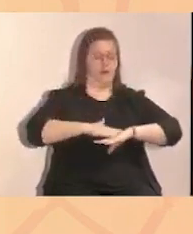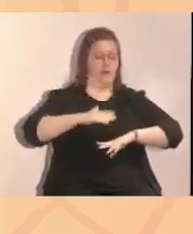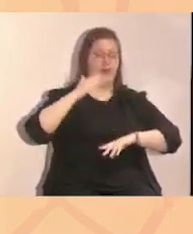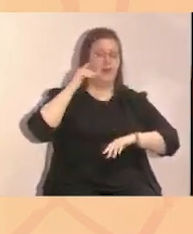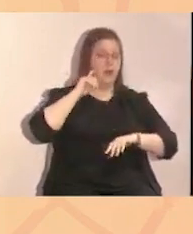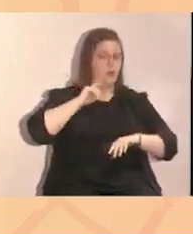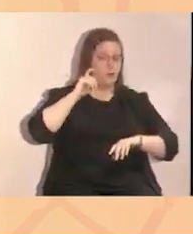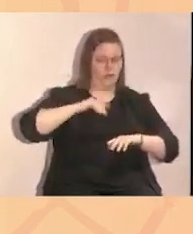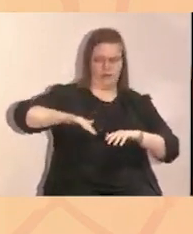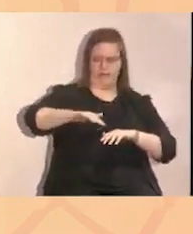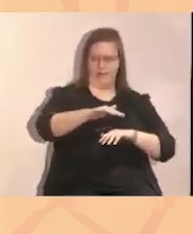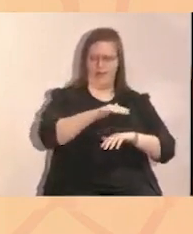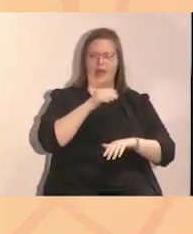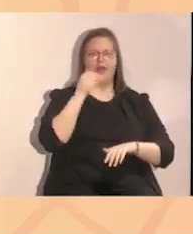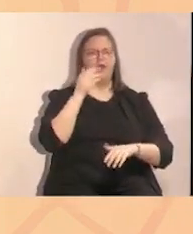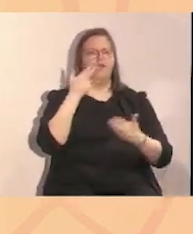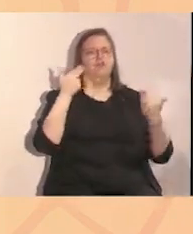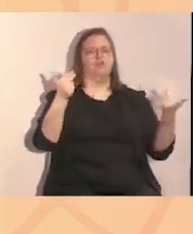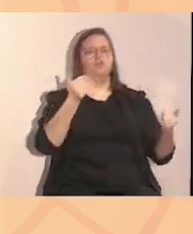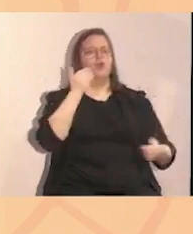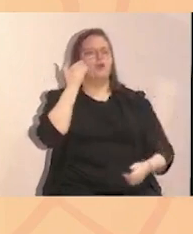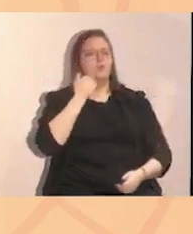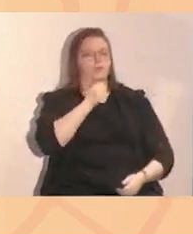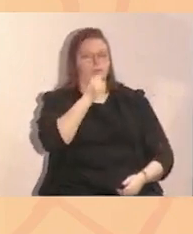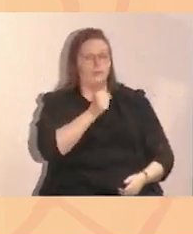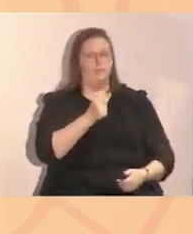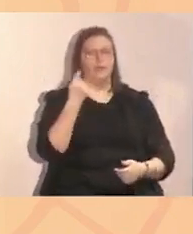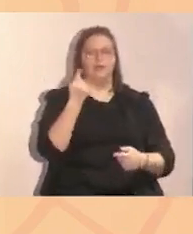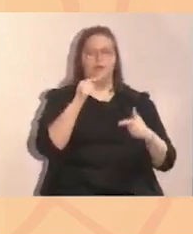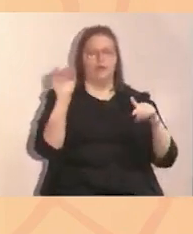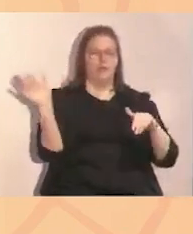the stories of these places, they're old people, and they're many young people who will take that responsibility